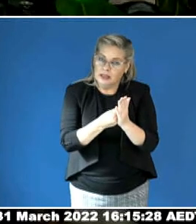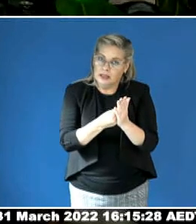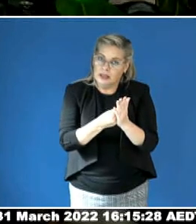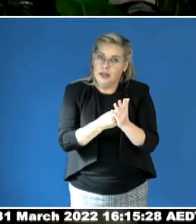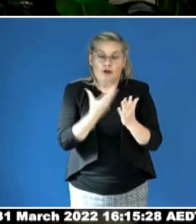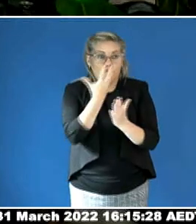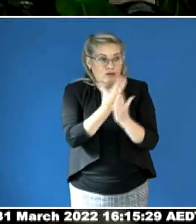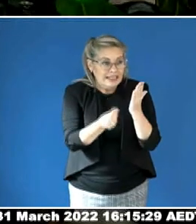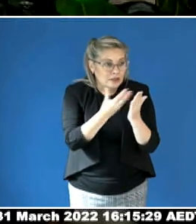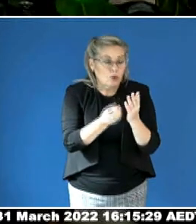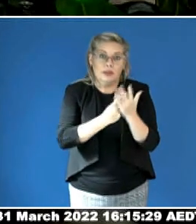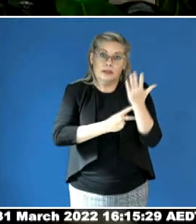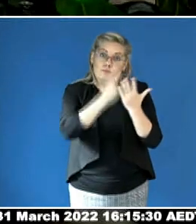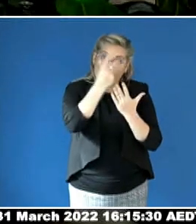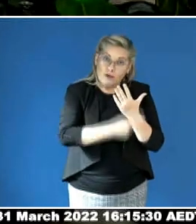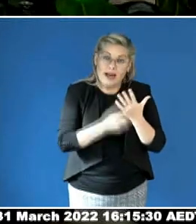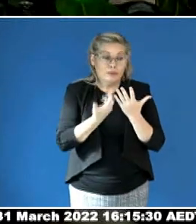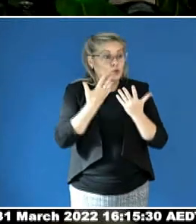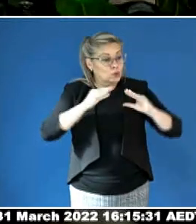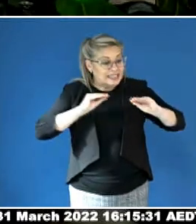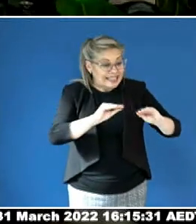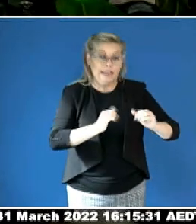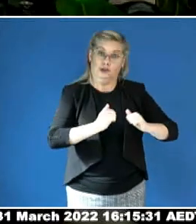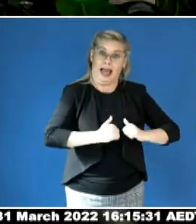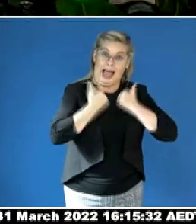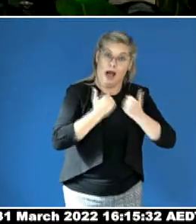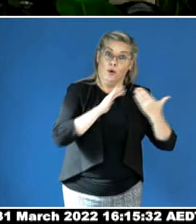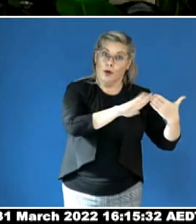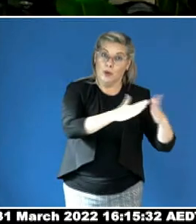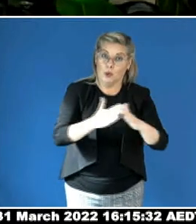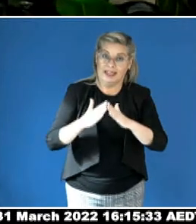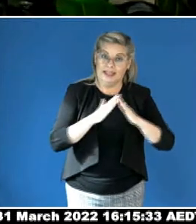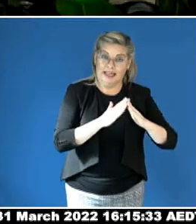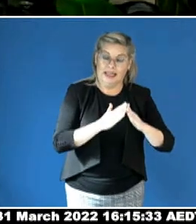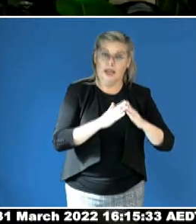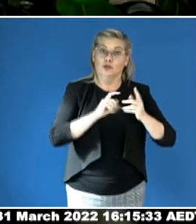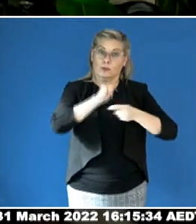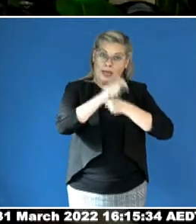for our community, specifically as a protective measure against a particular